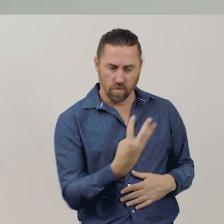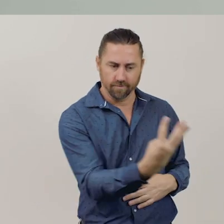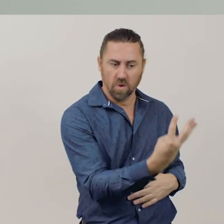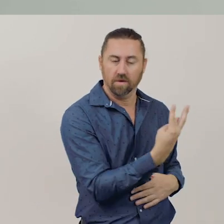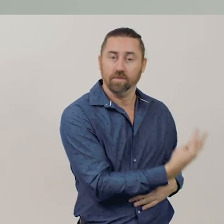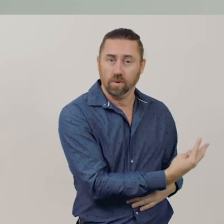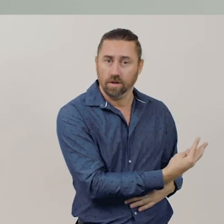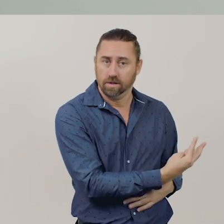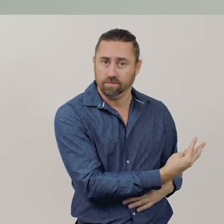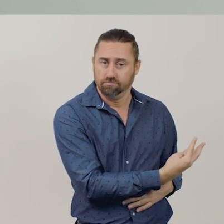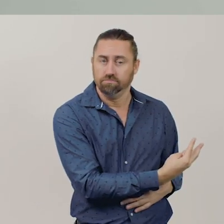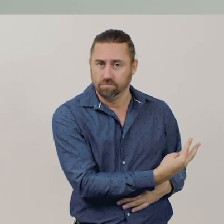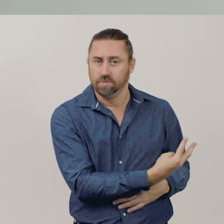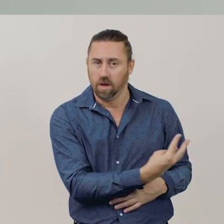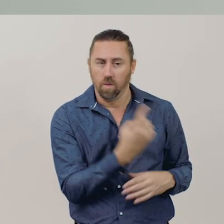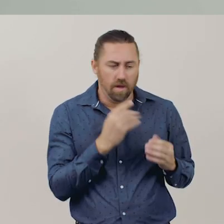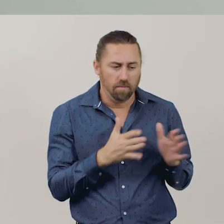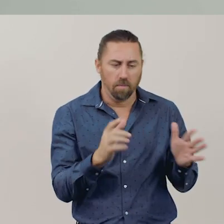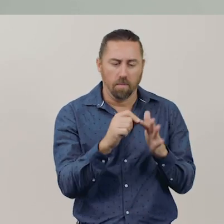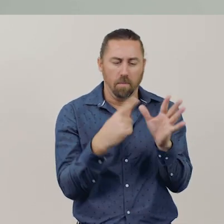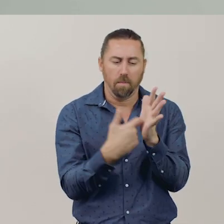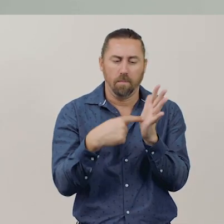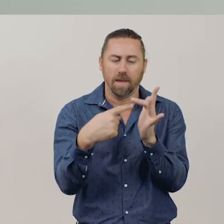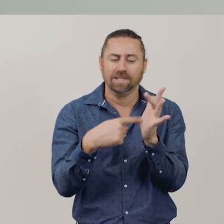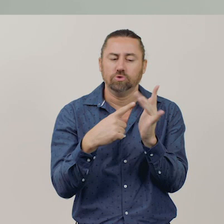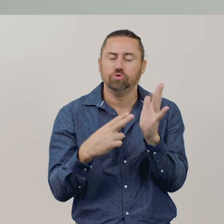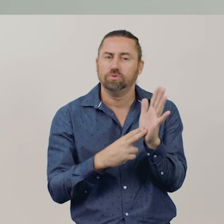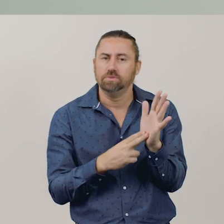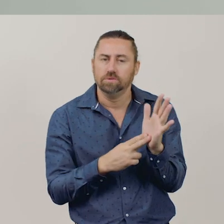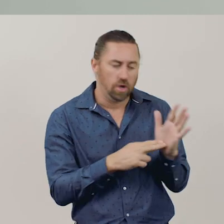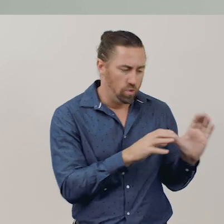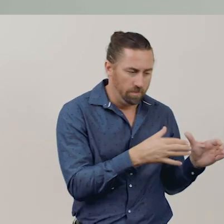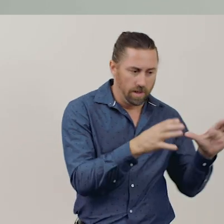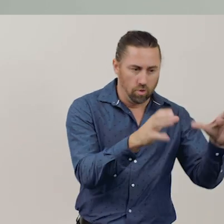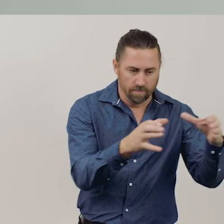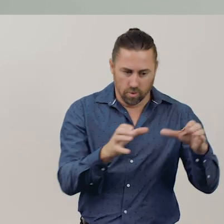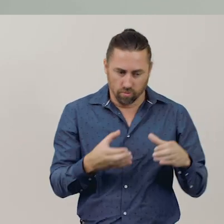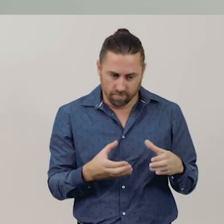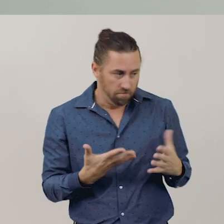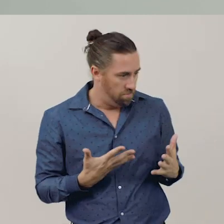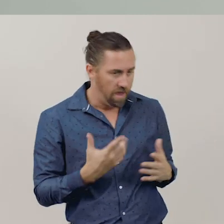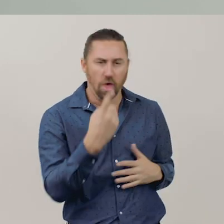When we share or partition a collection into 3 equal groups, we’re making thirds.